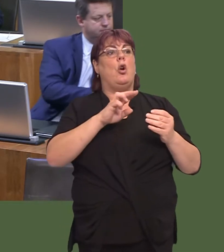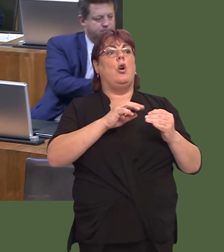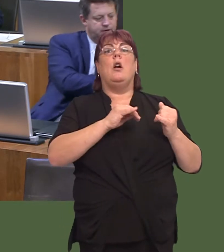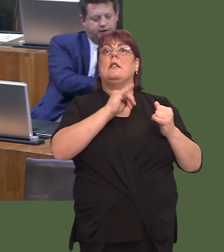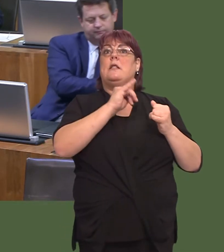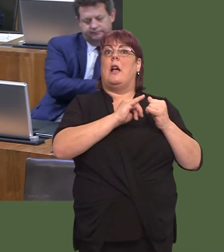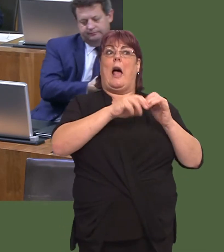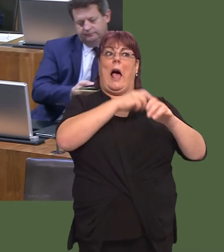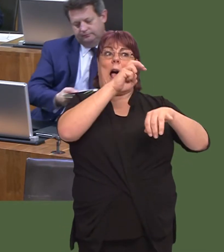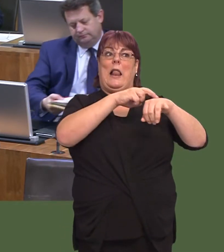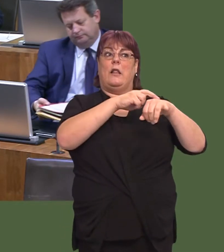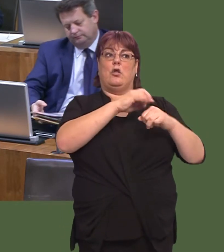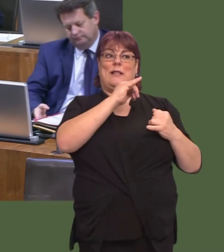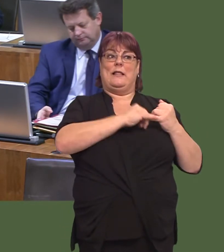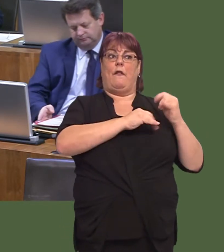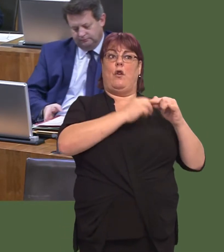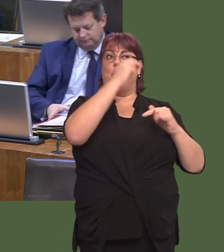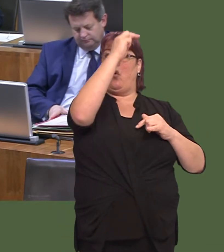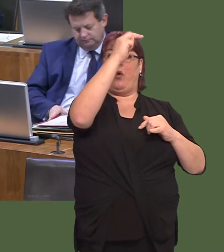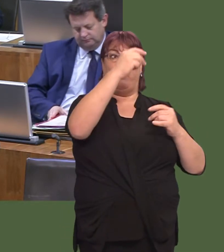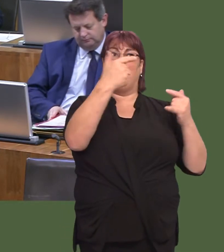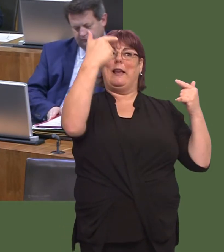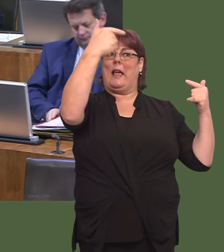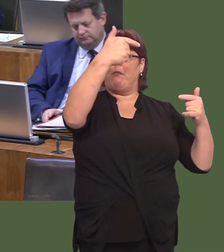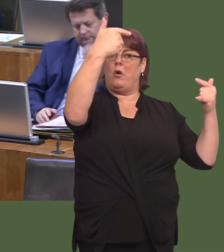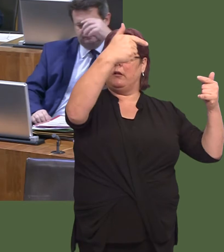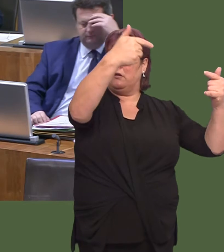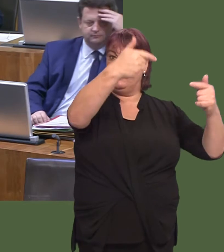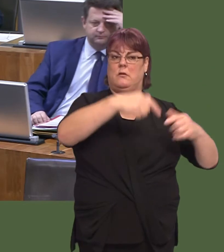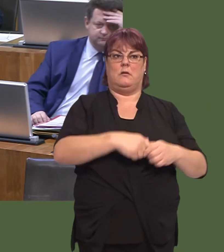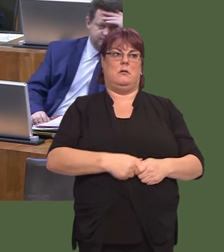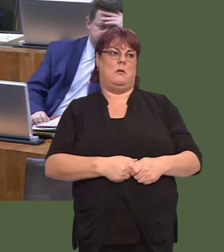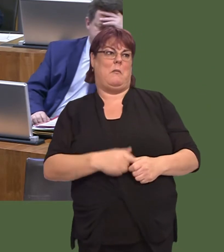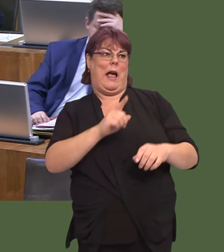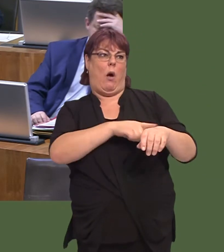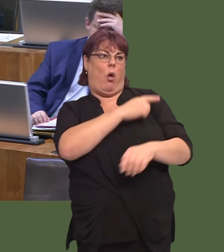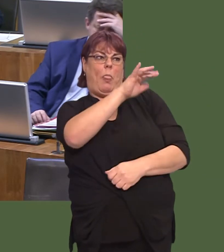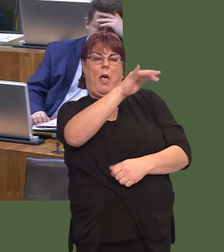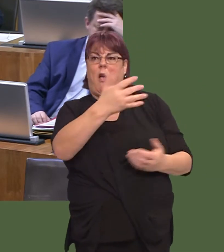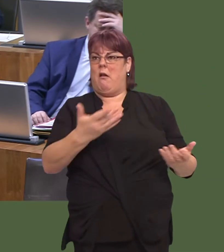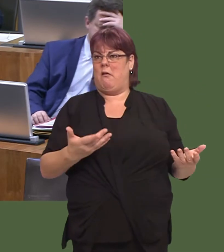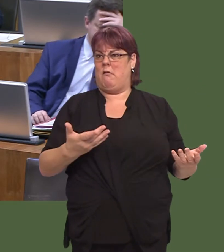You put cameras in Northern Ireland and we could open a book as to how long theyíd stay there, because they would not. They just wouldnít stay there.